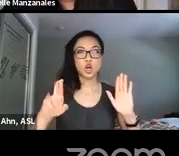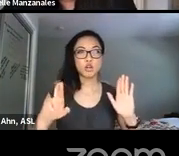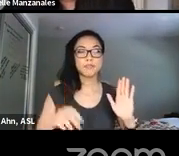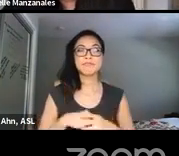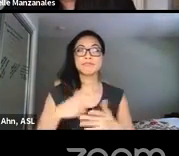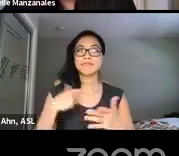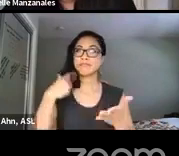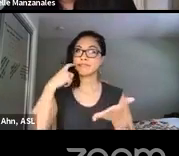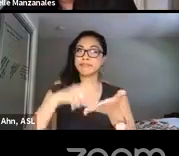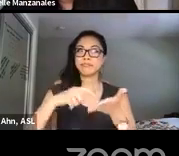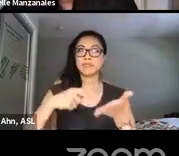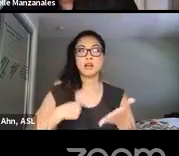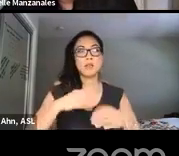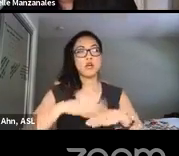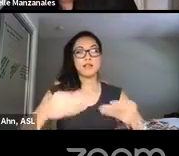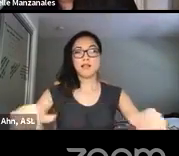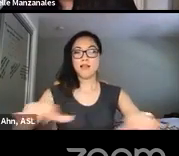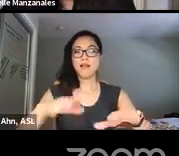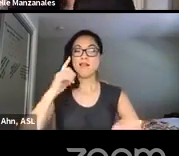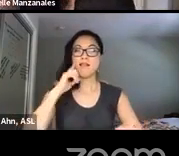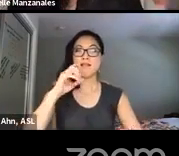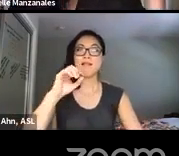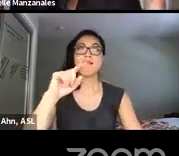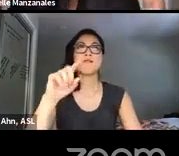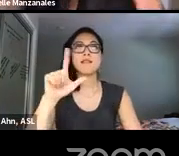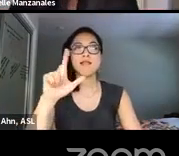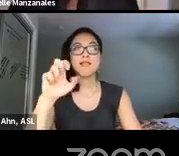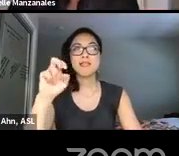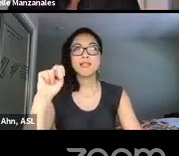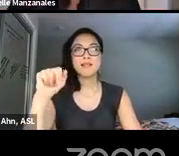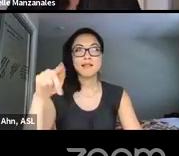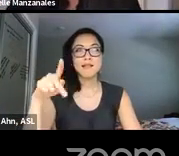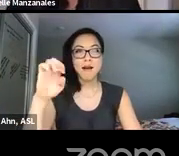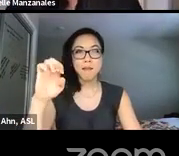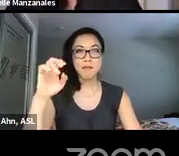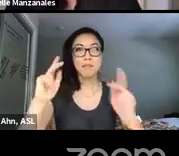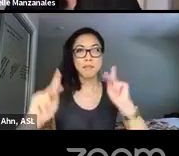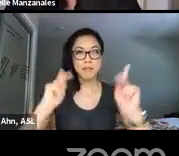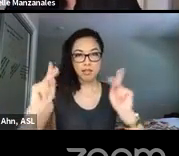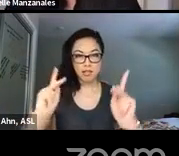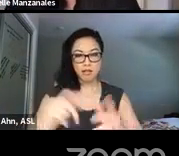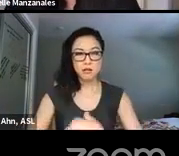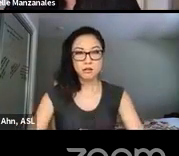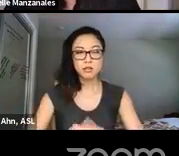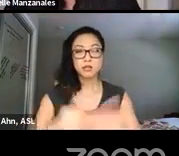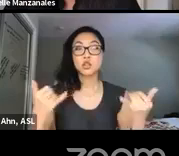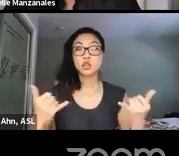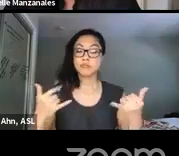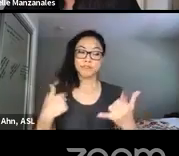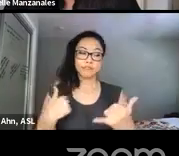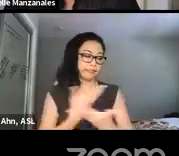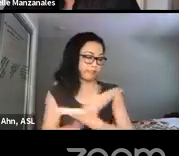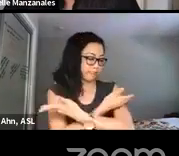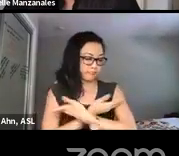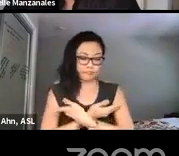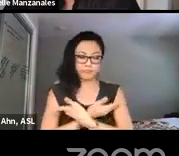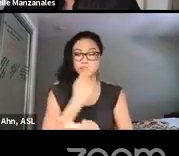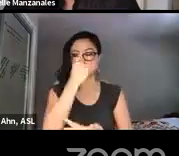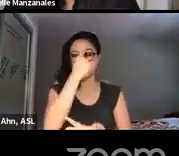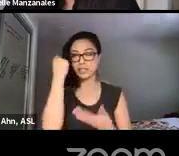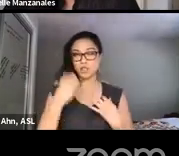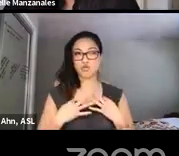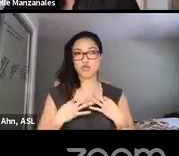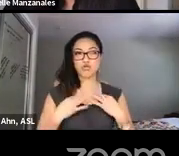Michelle Manzanales: Hi, everybody. I'm Michelle Manzanales. I'm the School Director